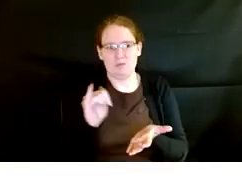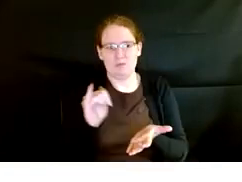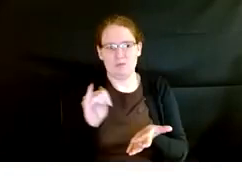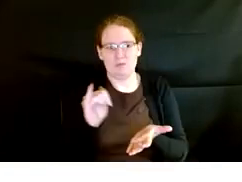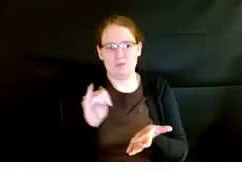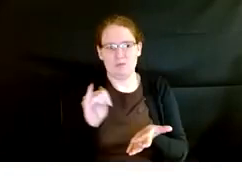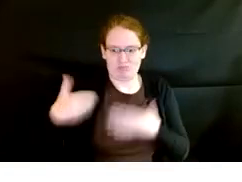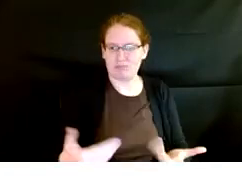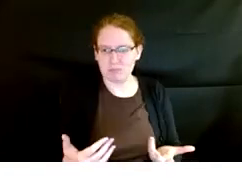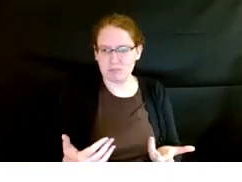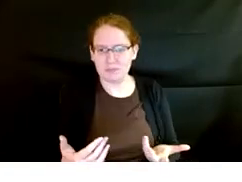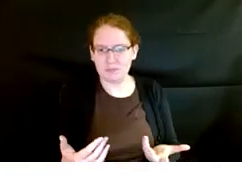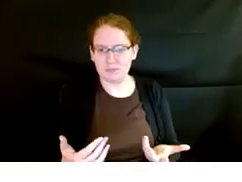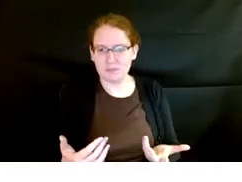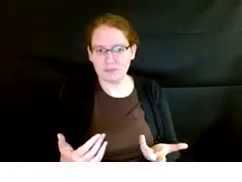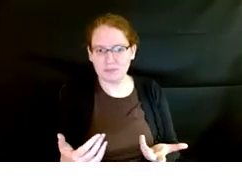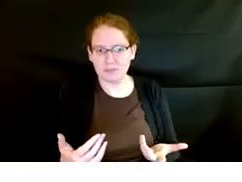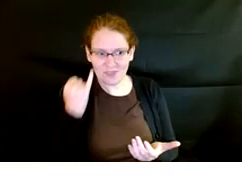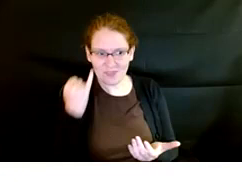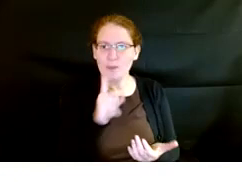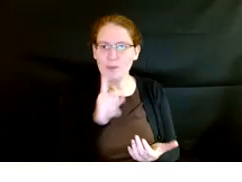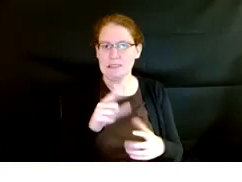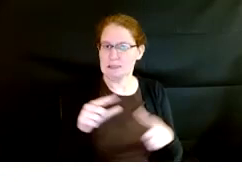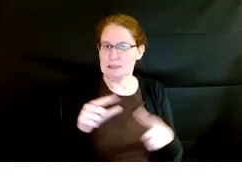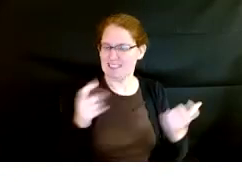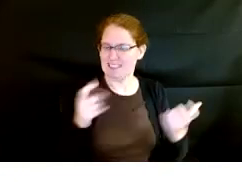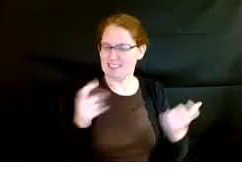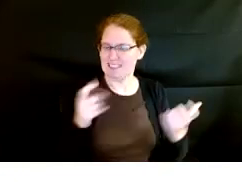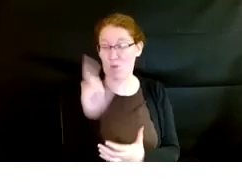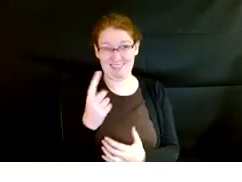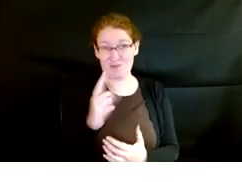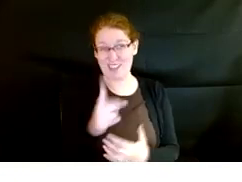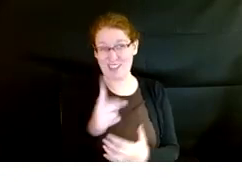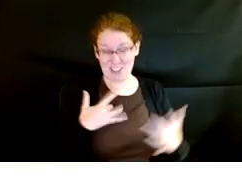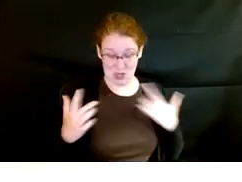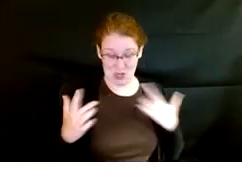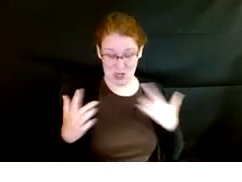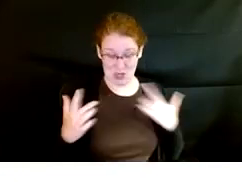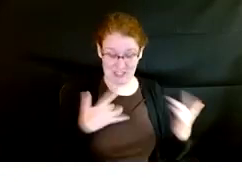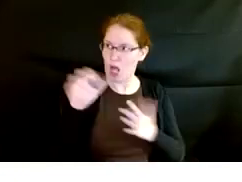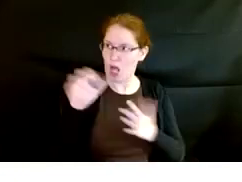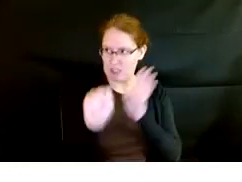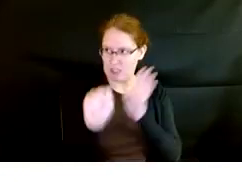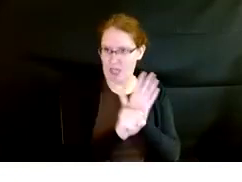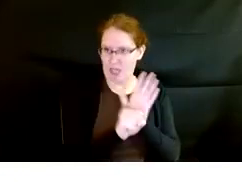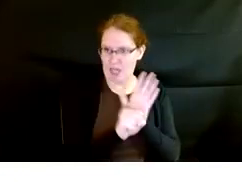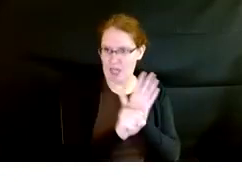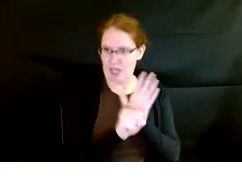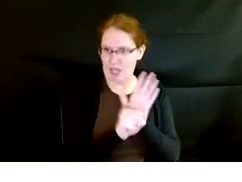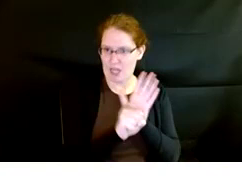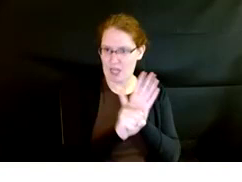it was a really big deal.. one of the things we were really worried about was another state that had a complaint, learned that their complaint had been resolved in the